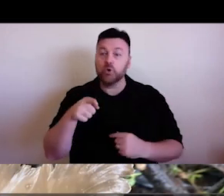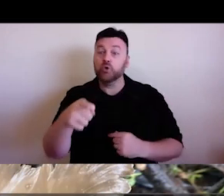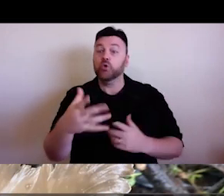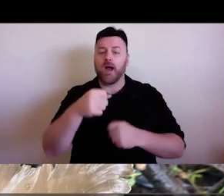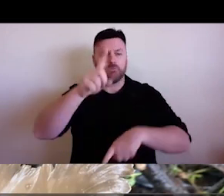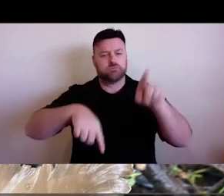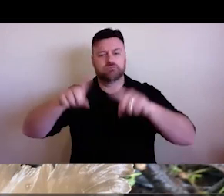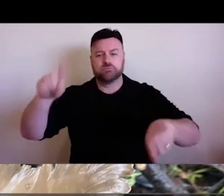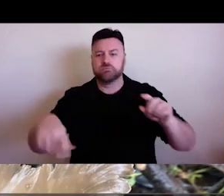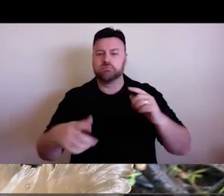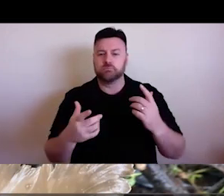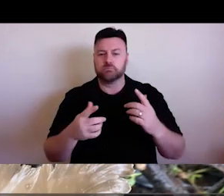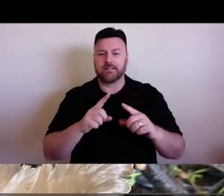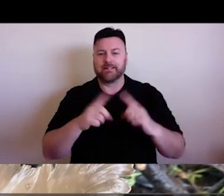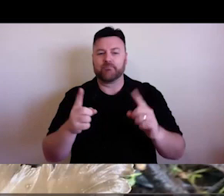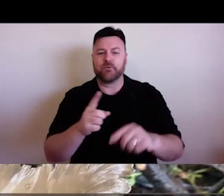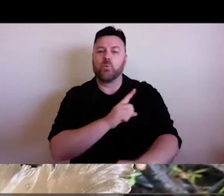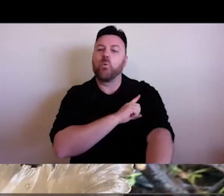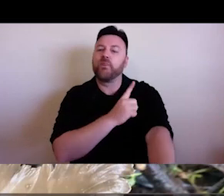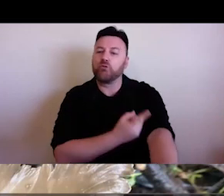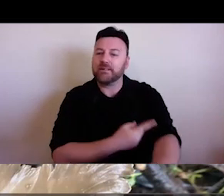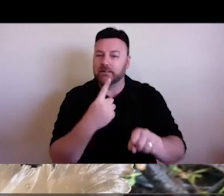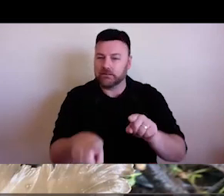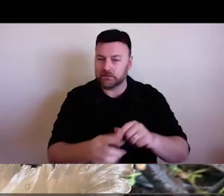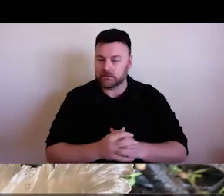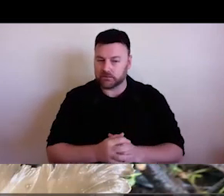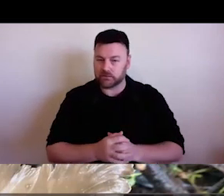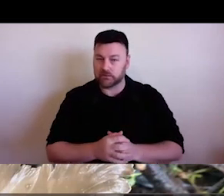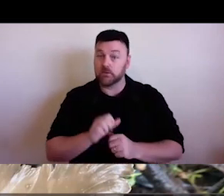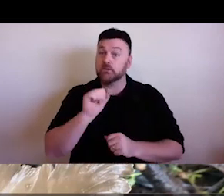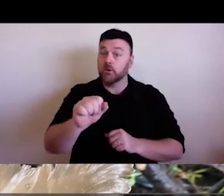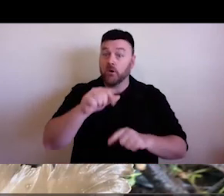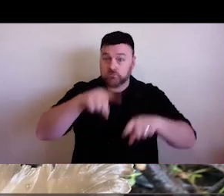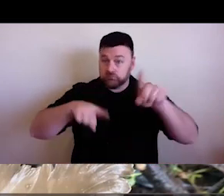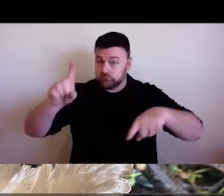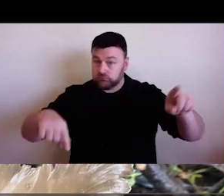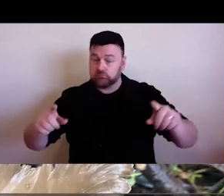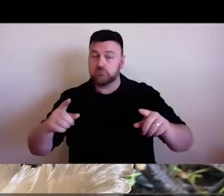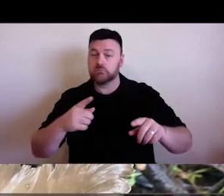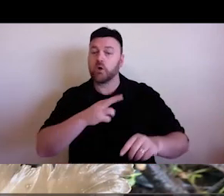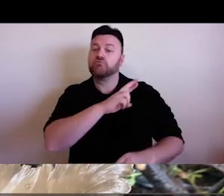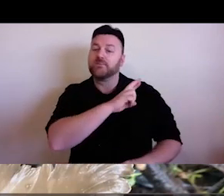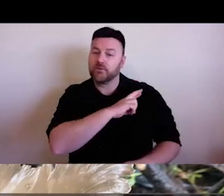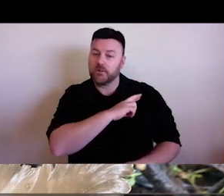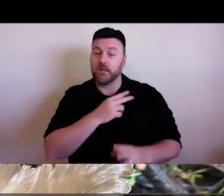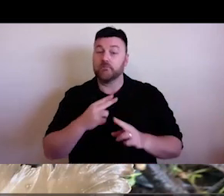authority. You have varying levels of responsibility for people, for